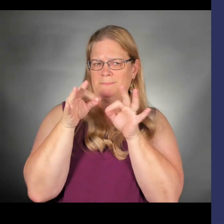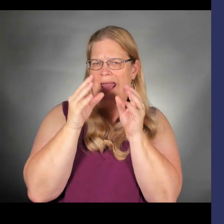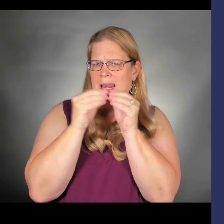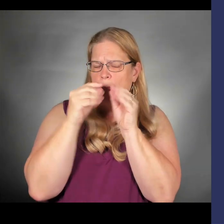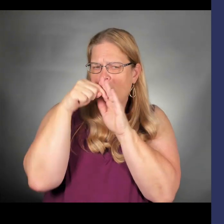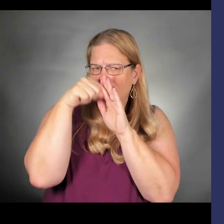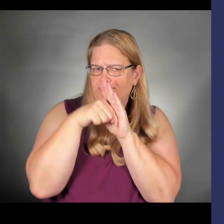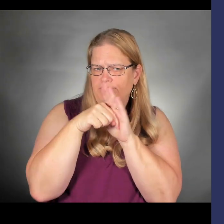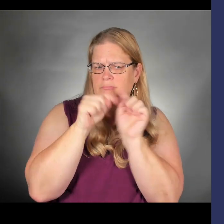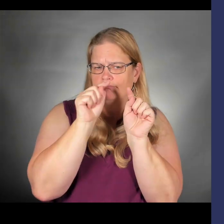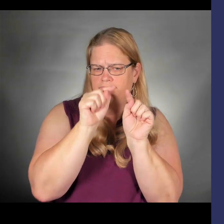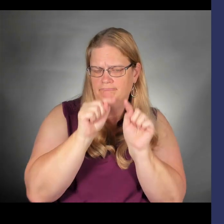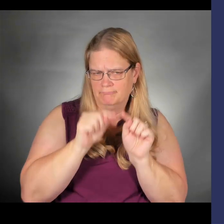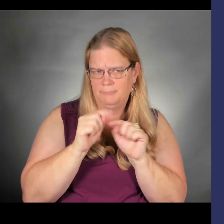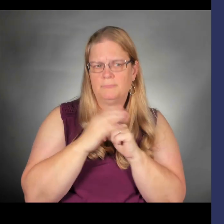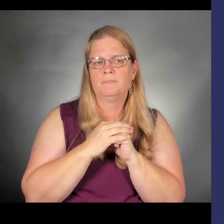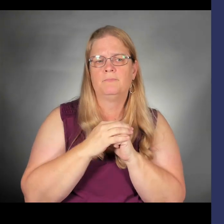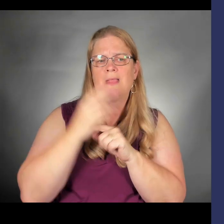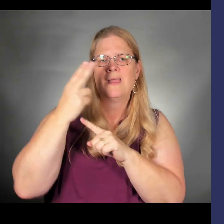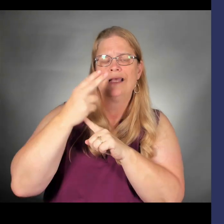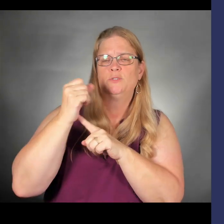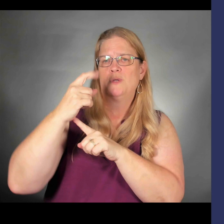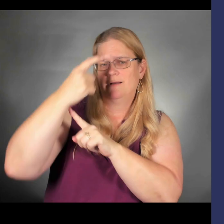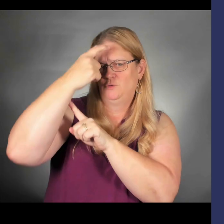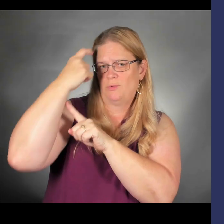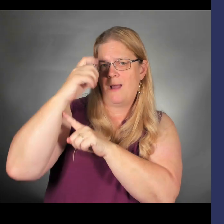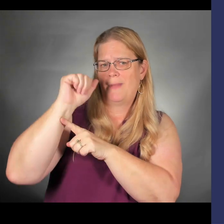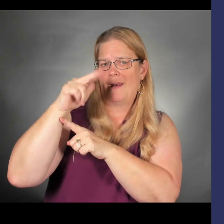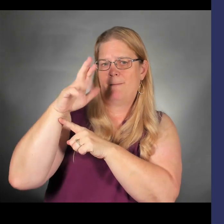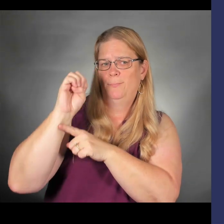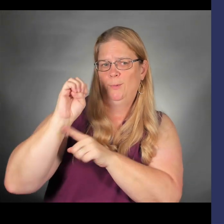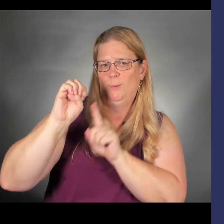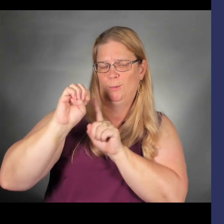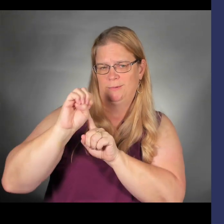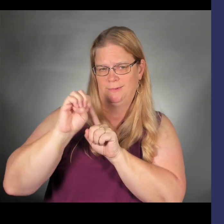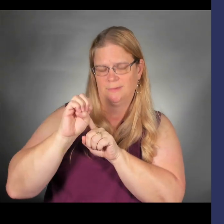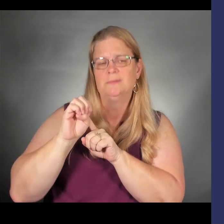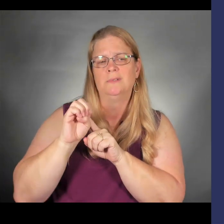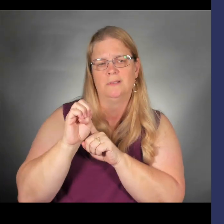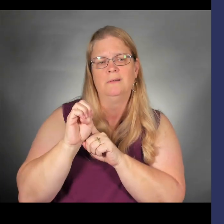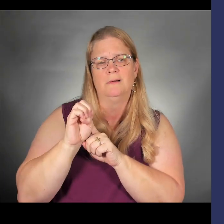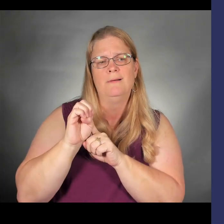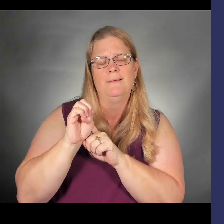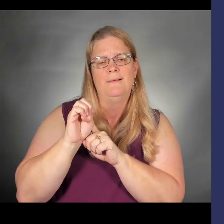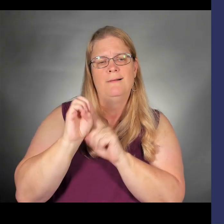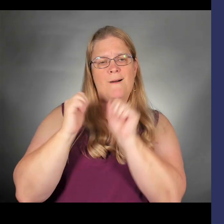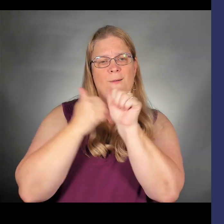Now I want to explain a little bit more about risk factors, for history of trauma and abuse.